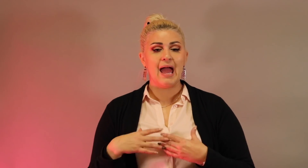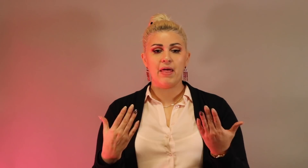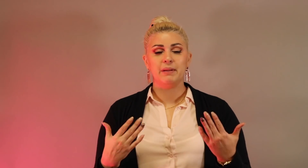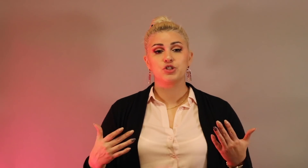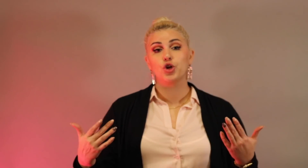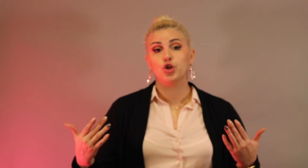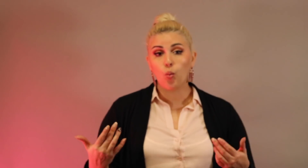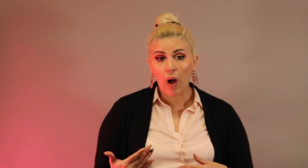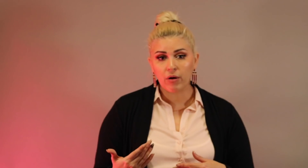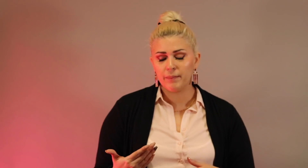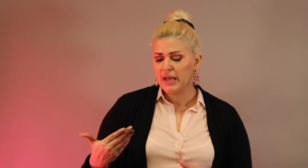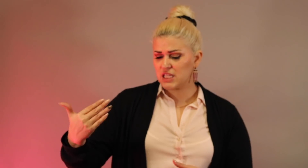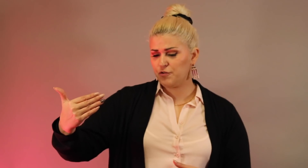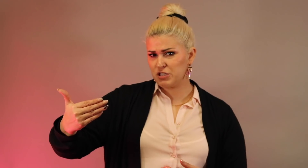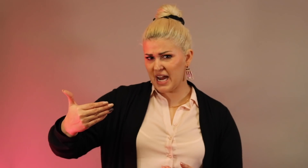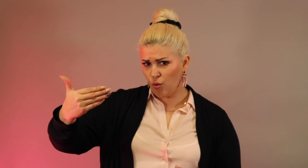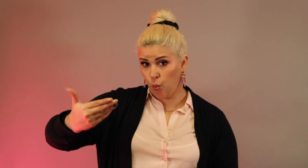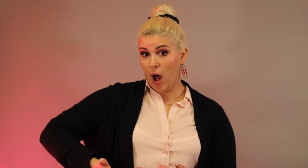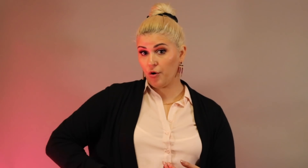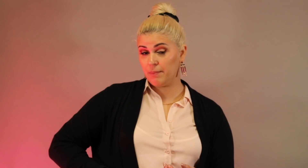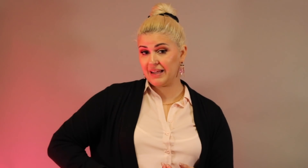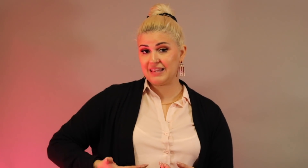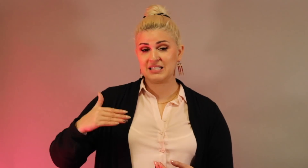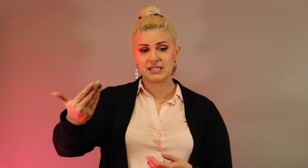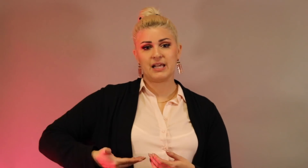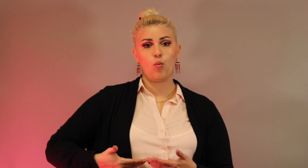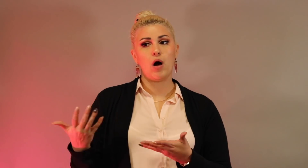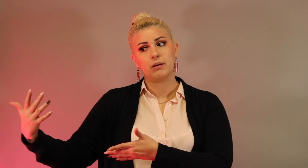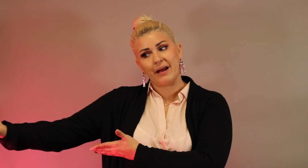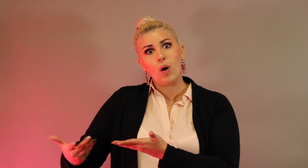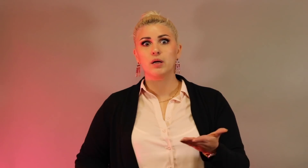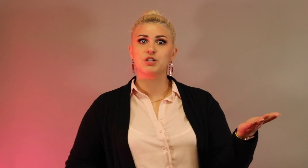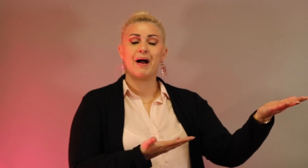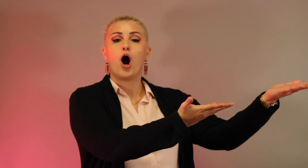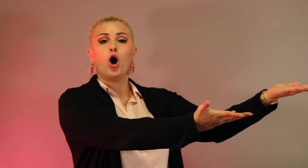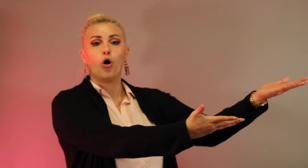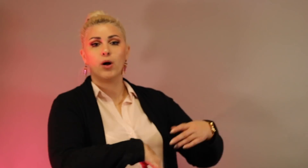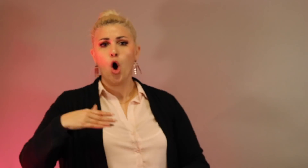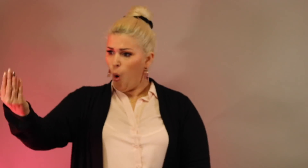And that means you're welcome. 'Cause if you sign welcome like this, this is like, welcome like welcome to my home.